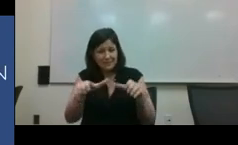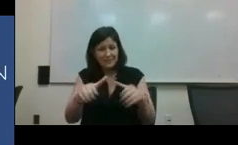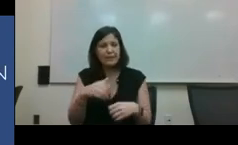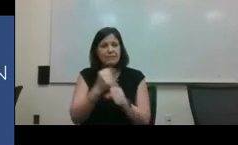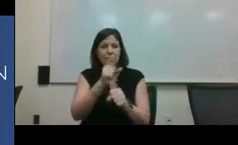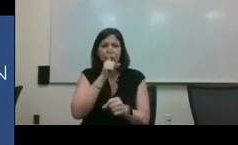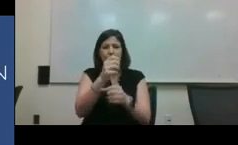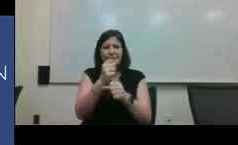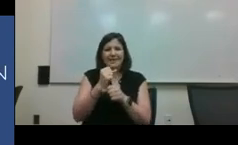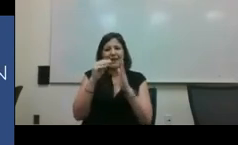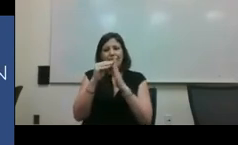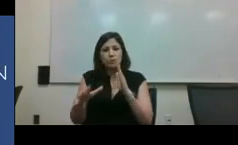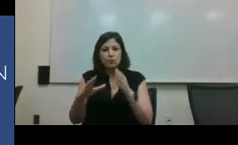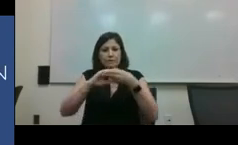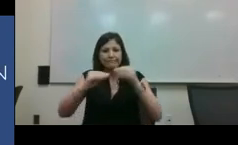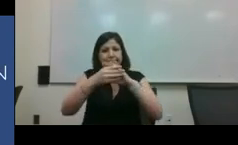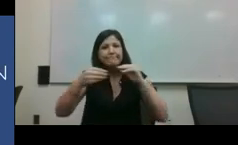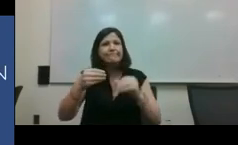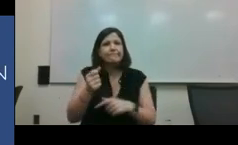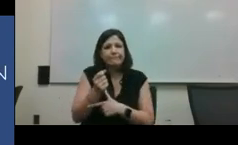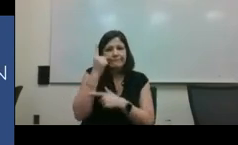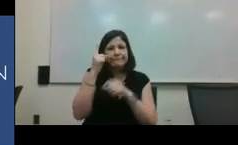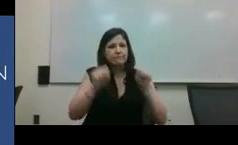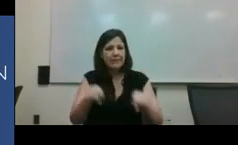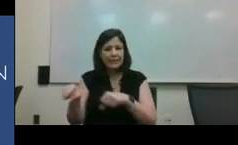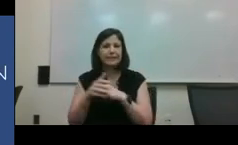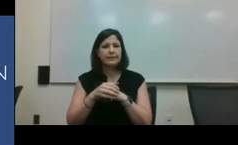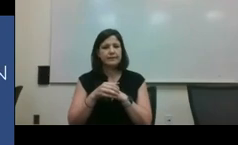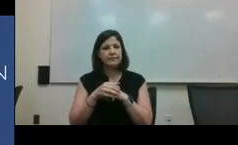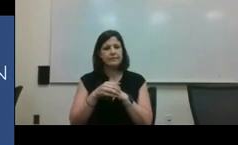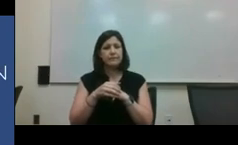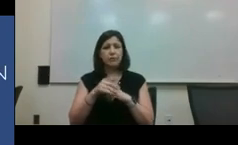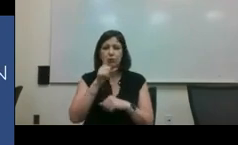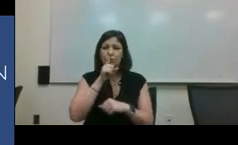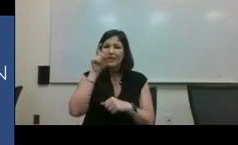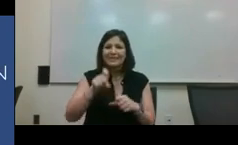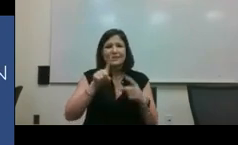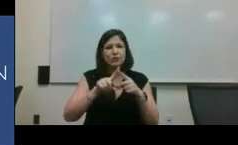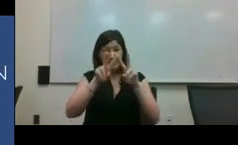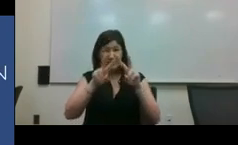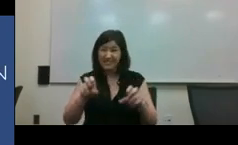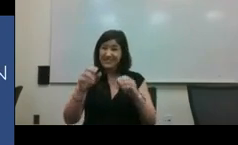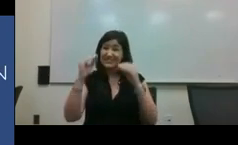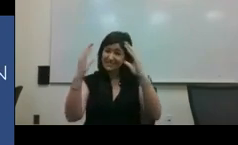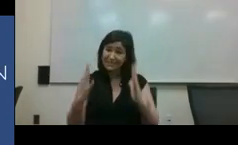the students storytelling comprehension abilities. I really think we need to be assessing teachers.